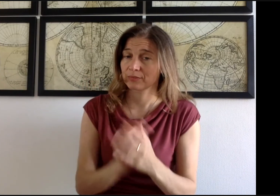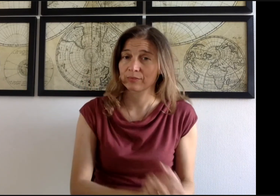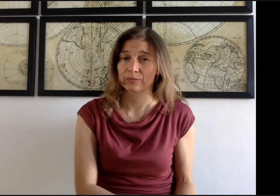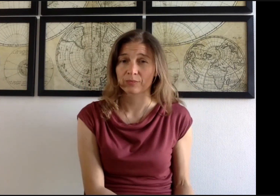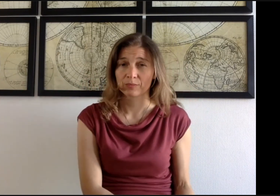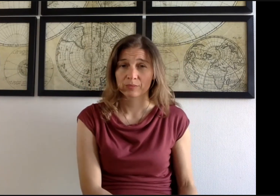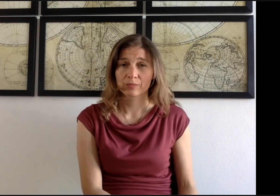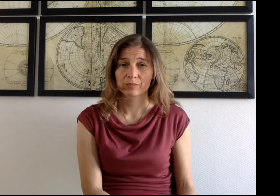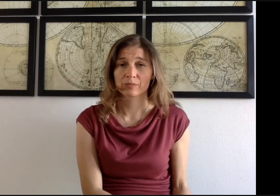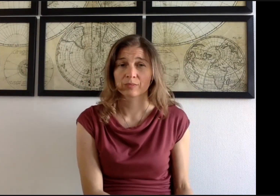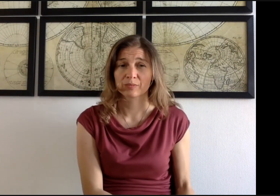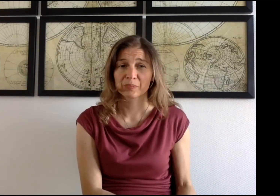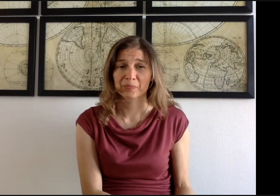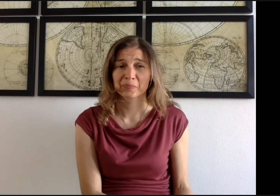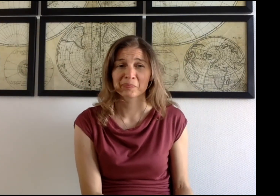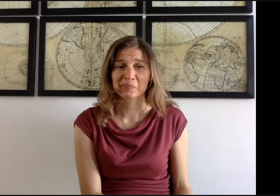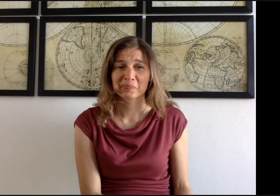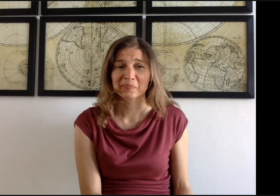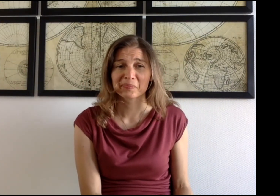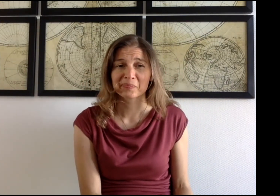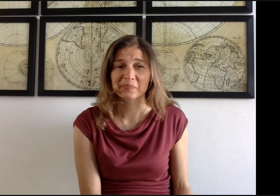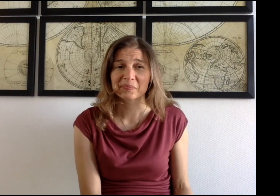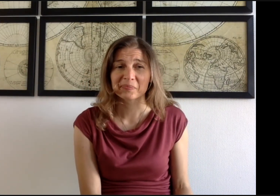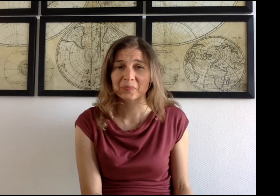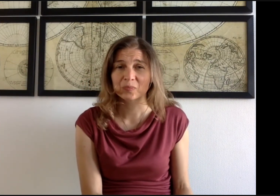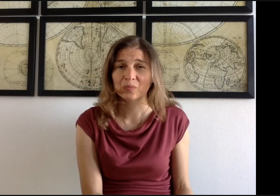André, one second please, because I think I got...